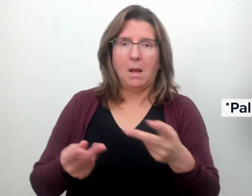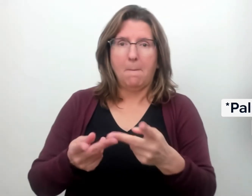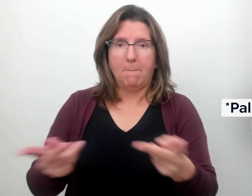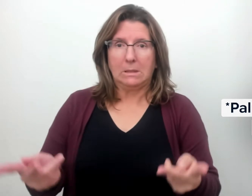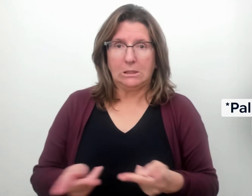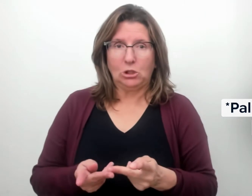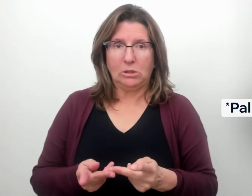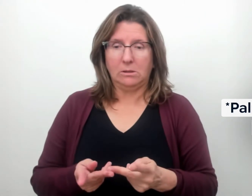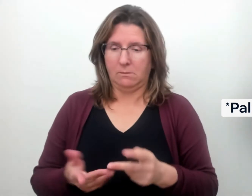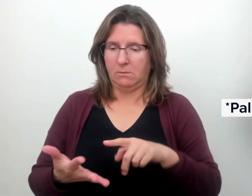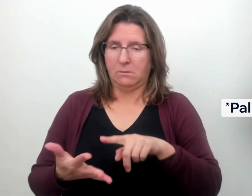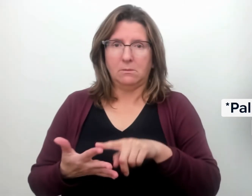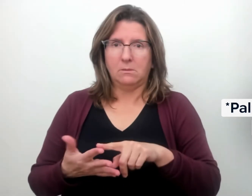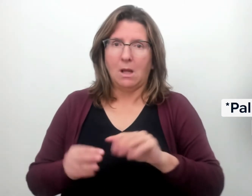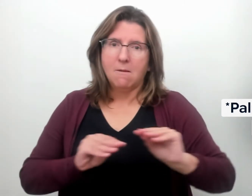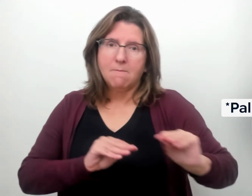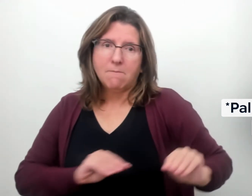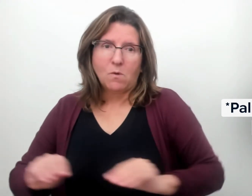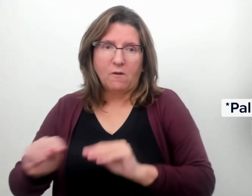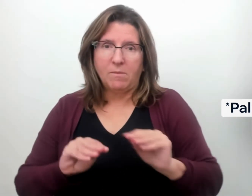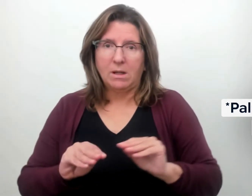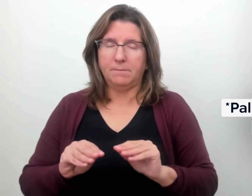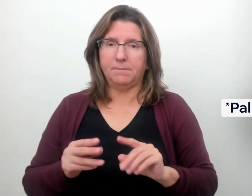position movement